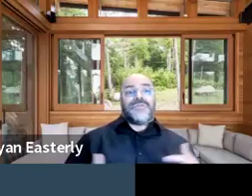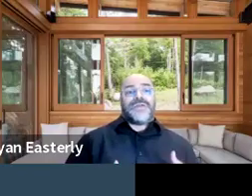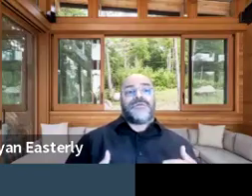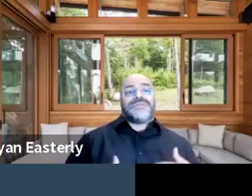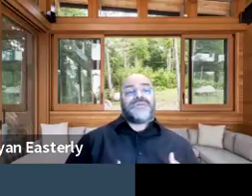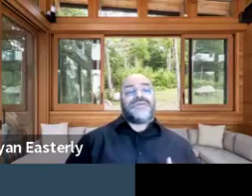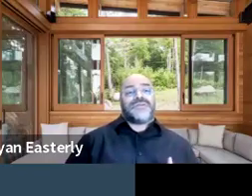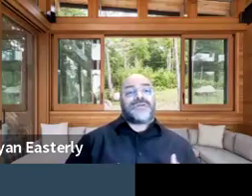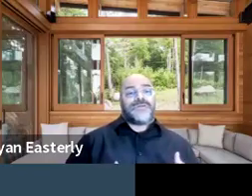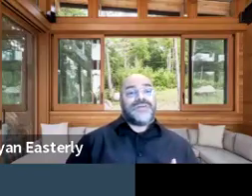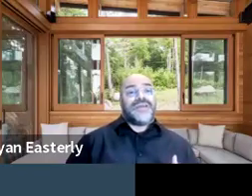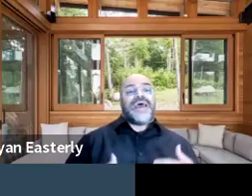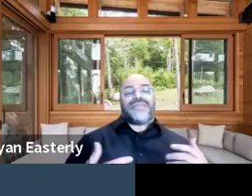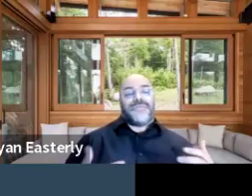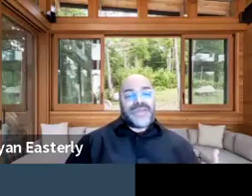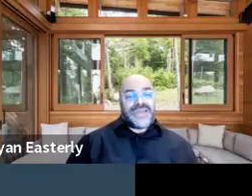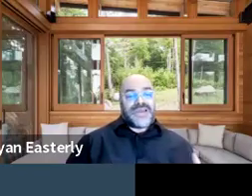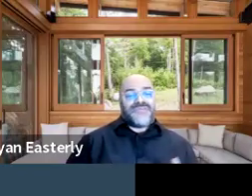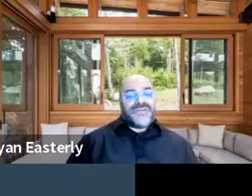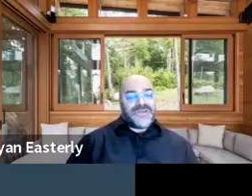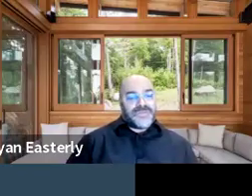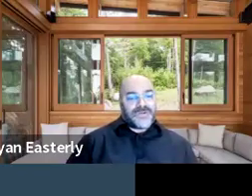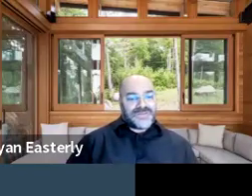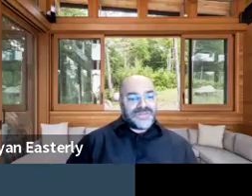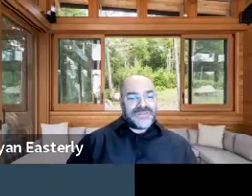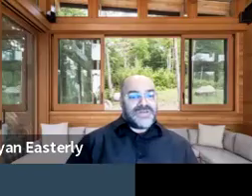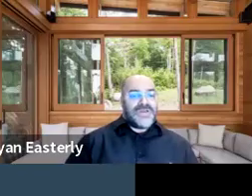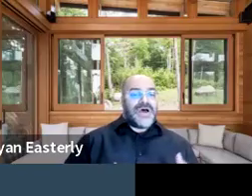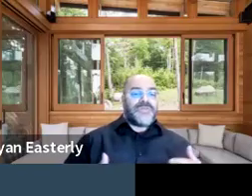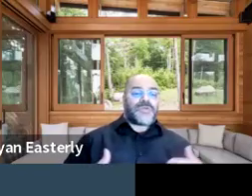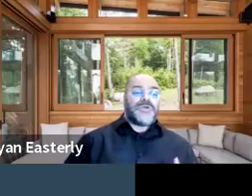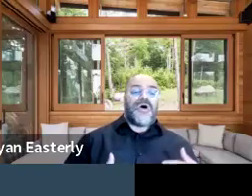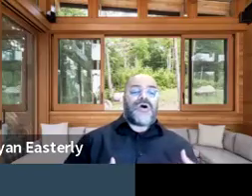when people with disabilities are included at the beginning of a development process. Through